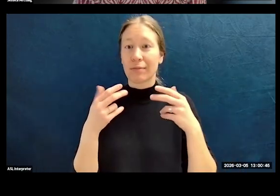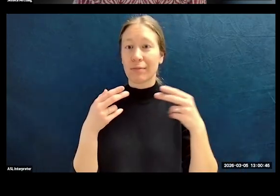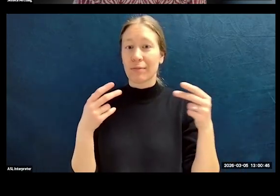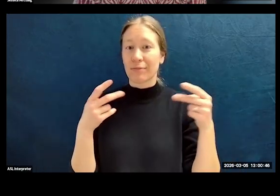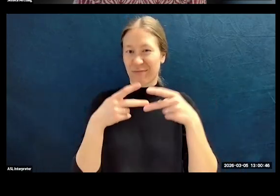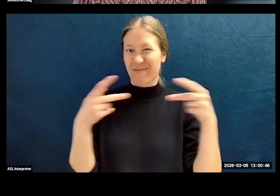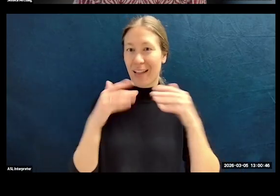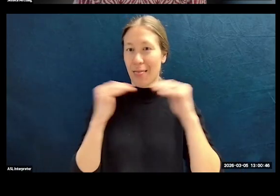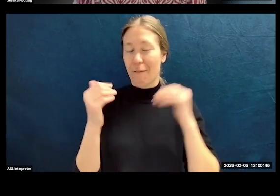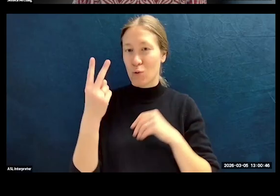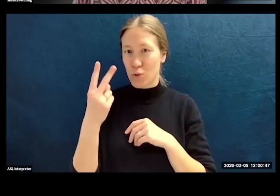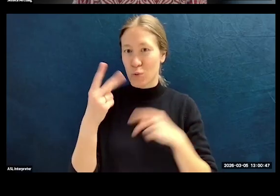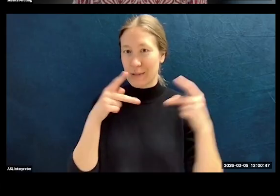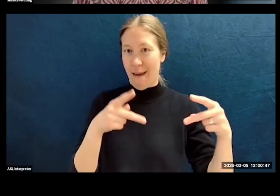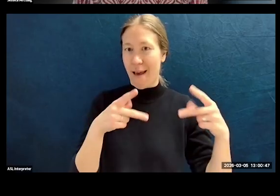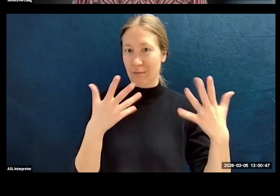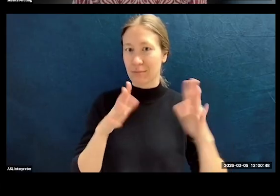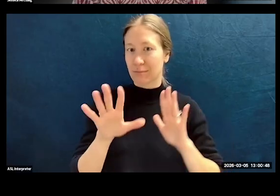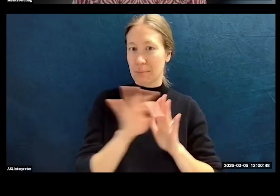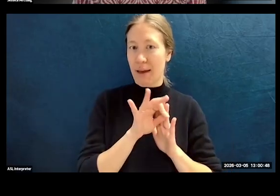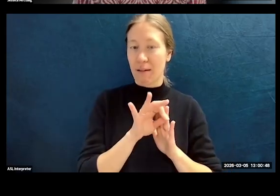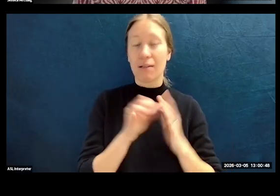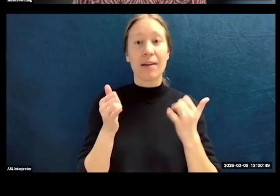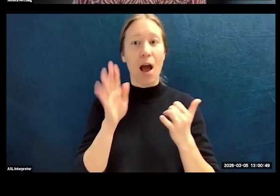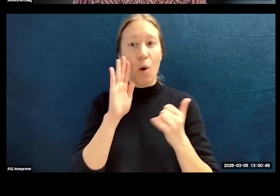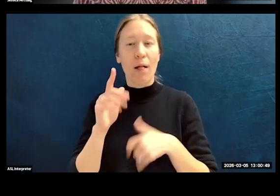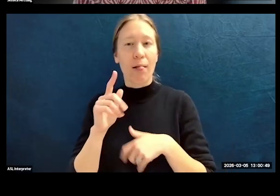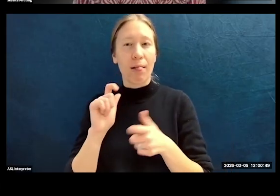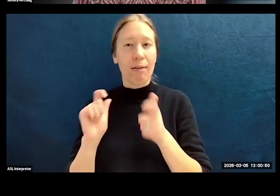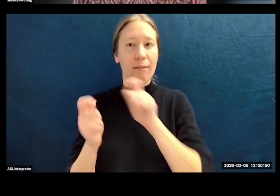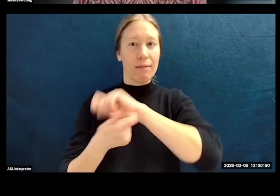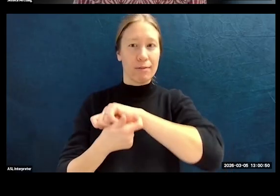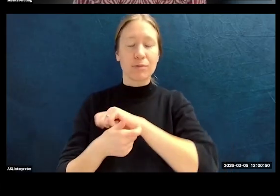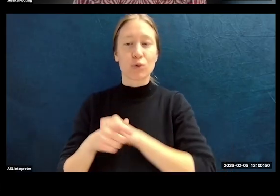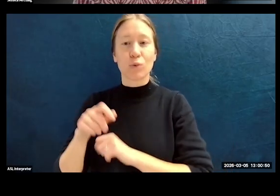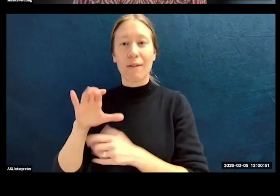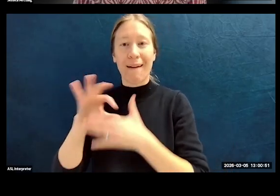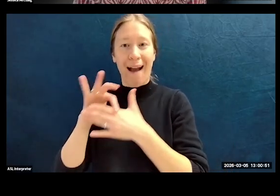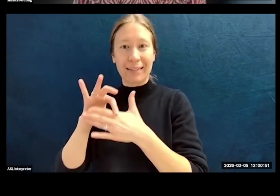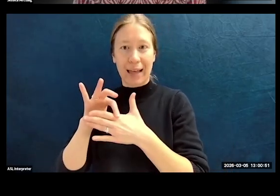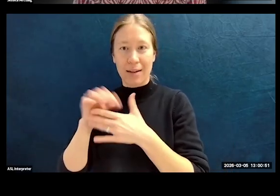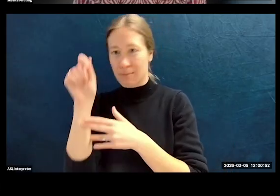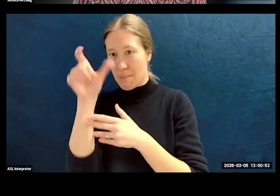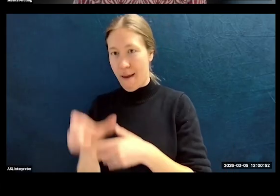I'm going to move over into the Content pane. The Content pane is represented by the icon